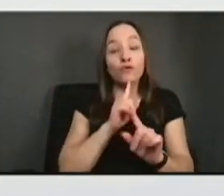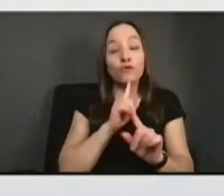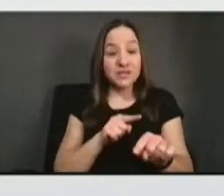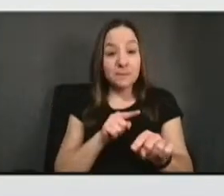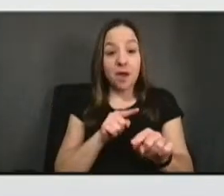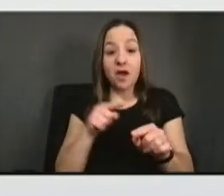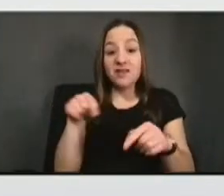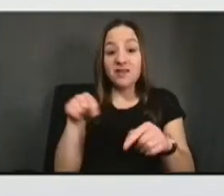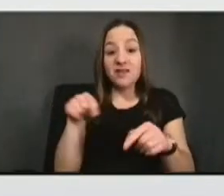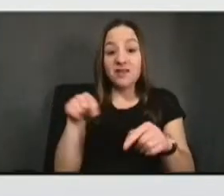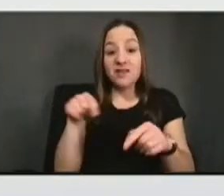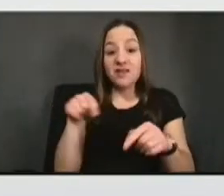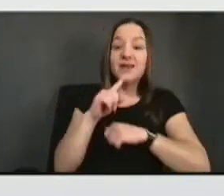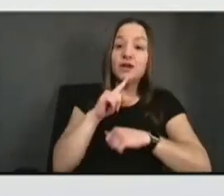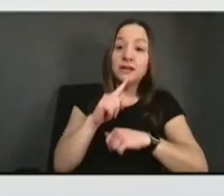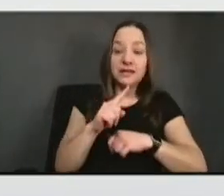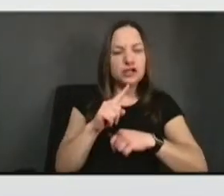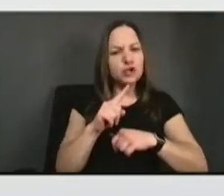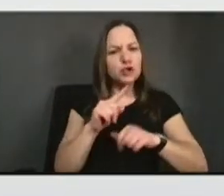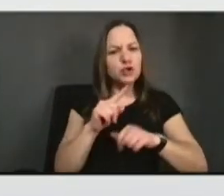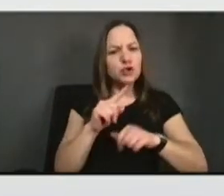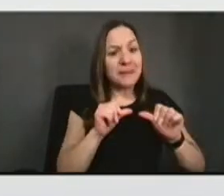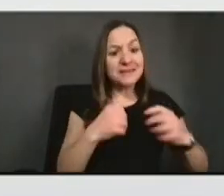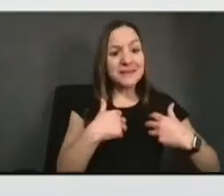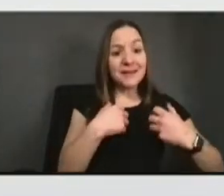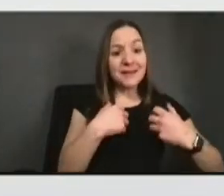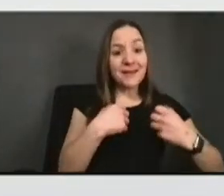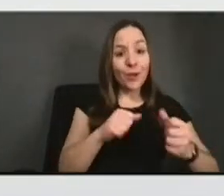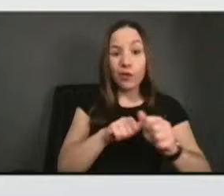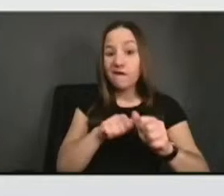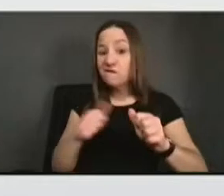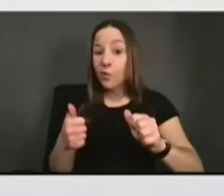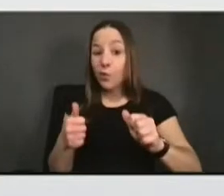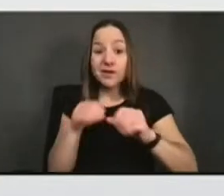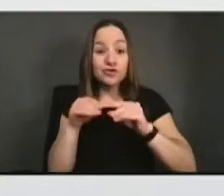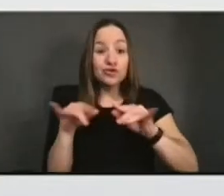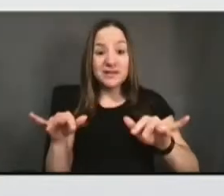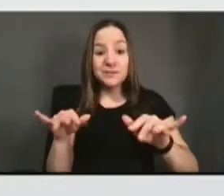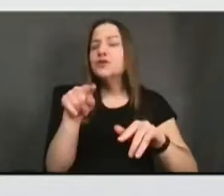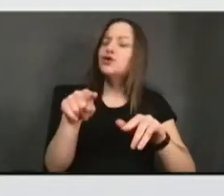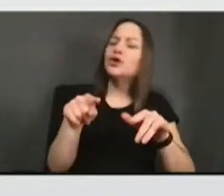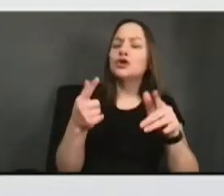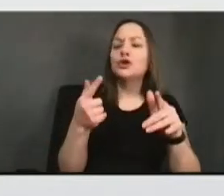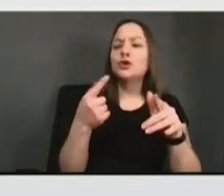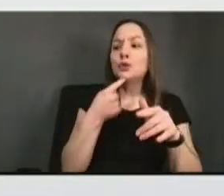Eldridge to you, sir. The Covid 19 response by our county has been to preserve health and